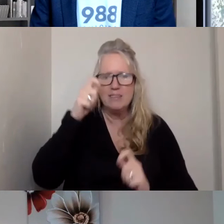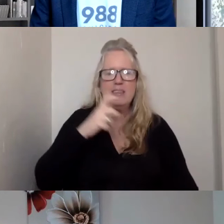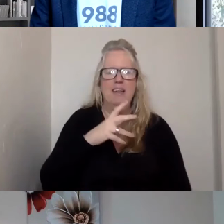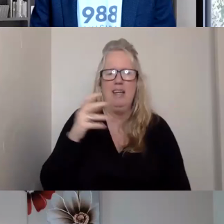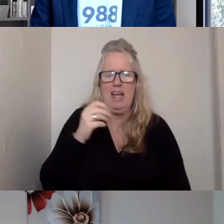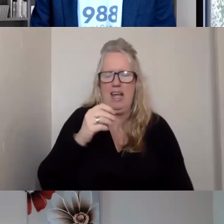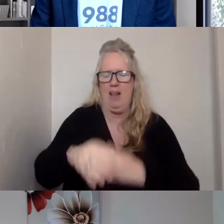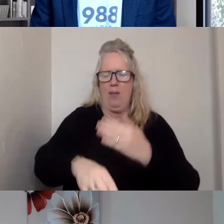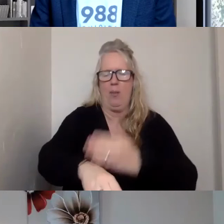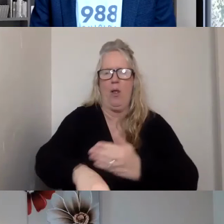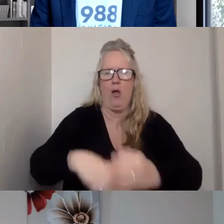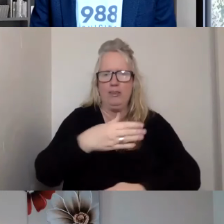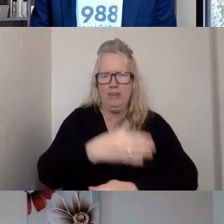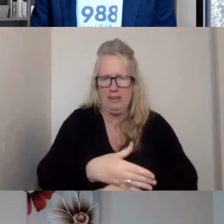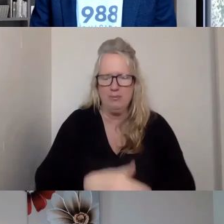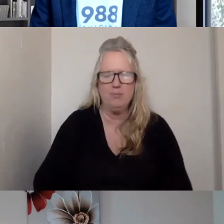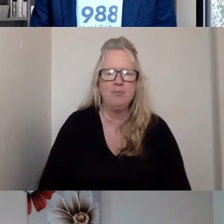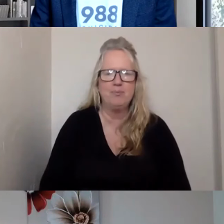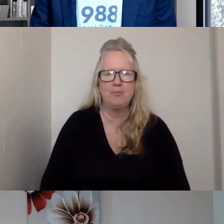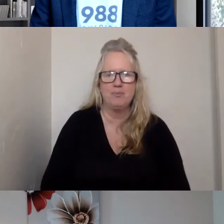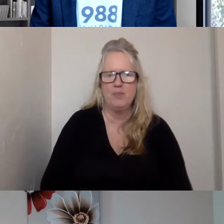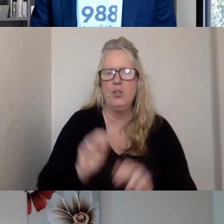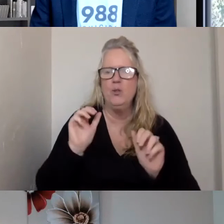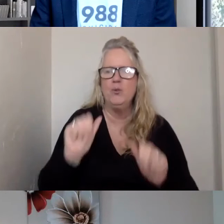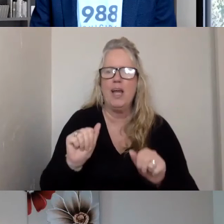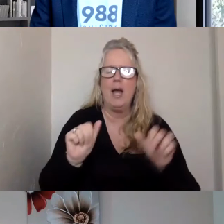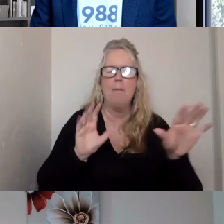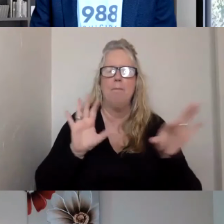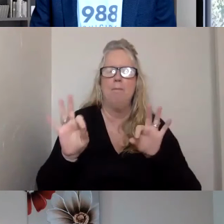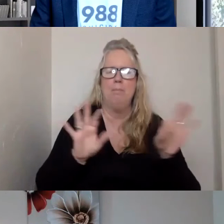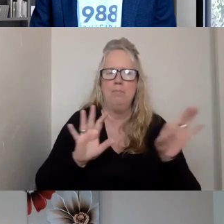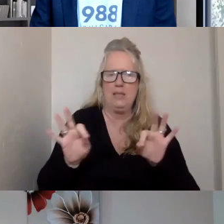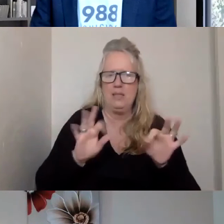LONG SLEEVE, ECT, WHERE YOU PICK ONE OF THE SAMHSA LOGOS WITH THE